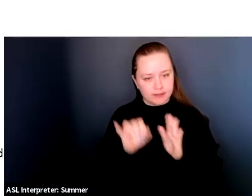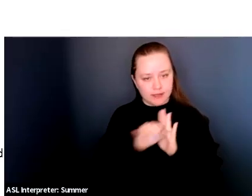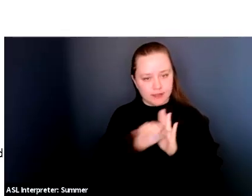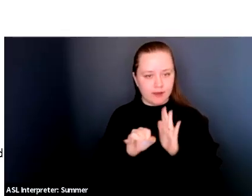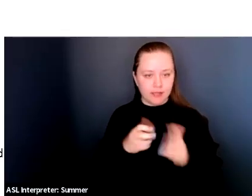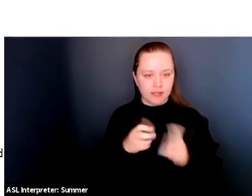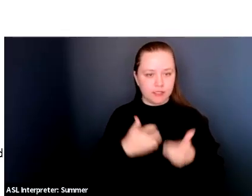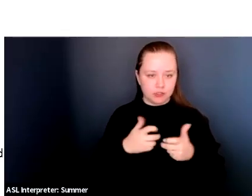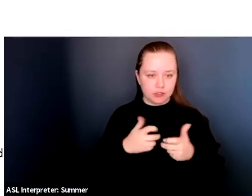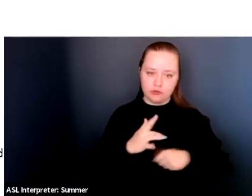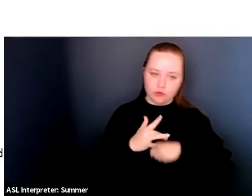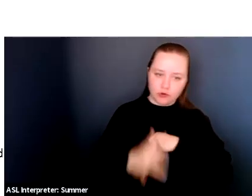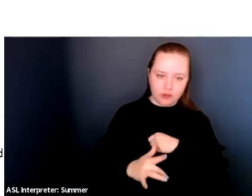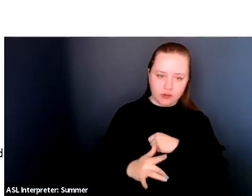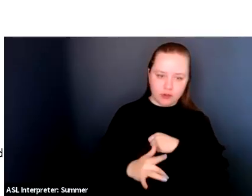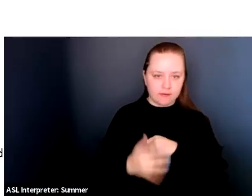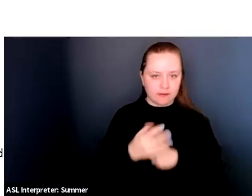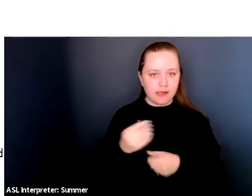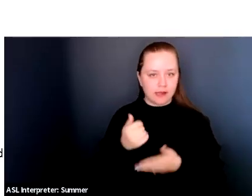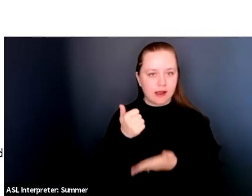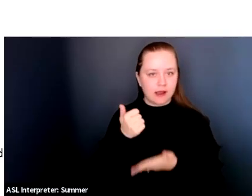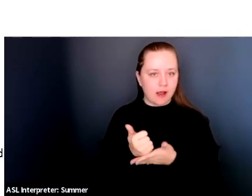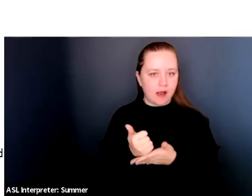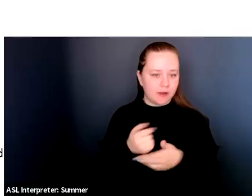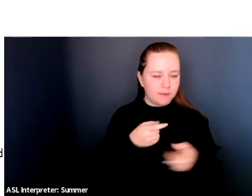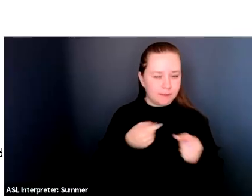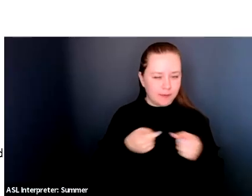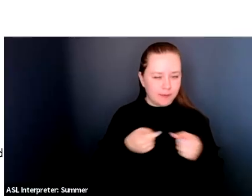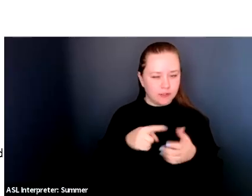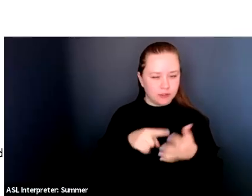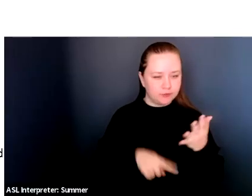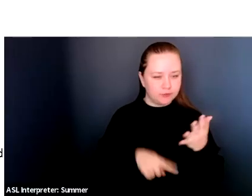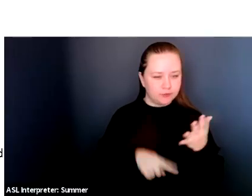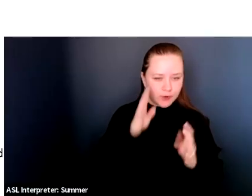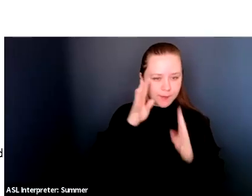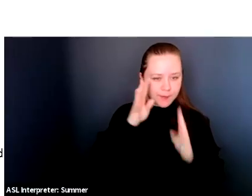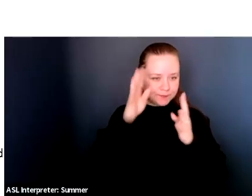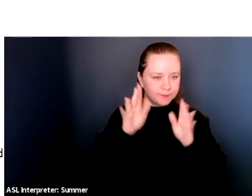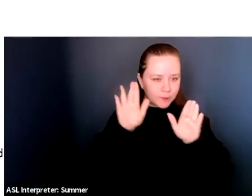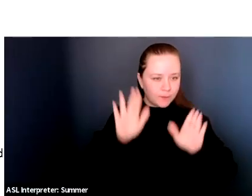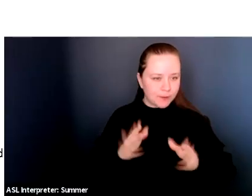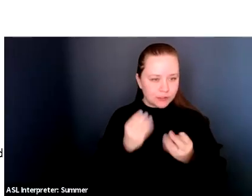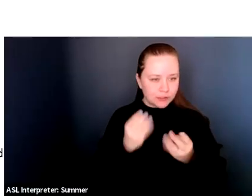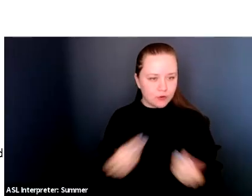and help manage them and come up with great solutions for people where they can maintain